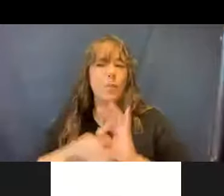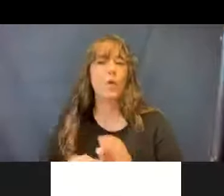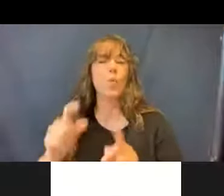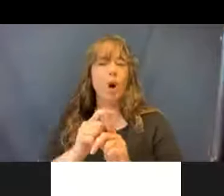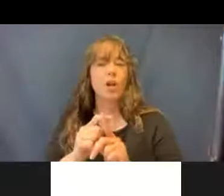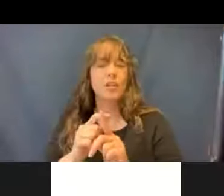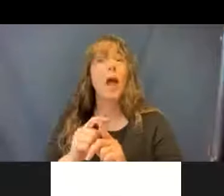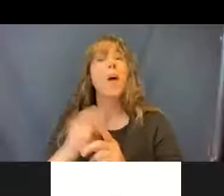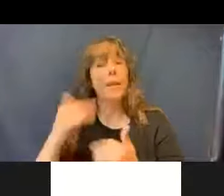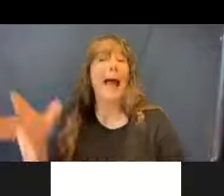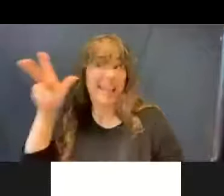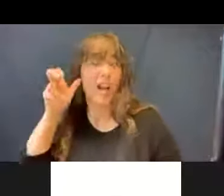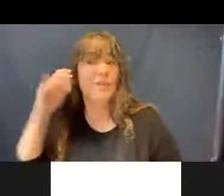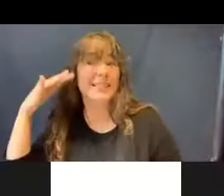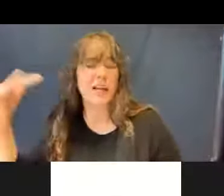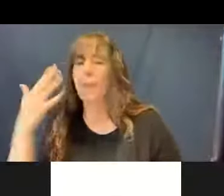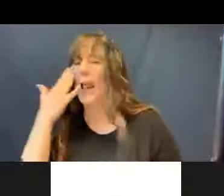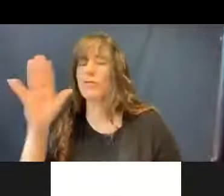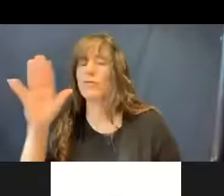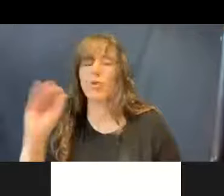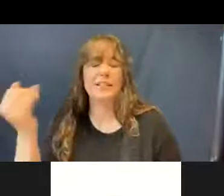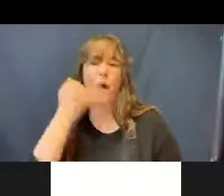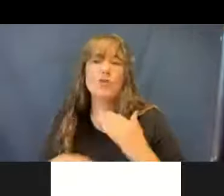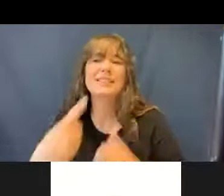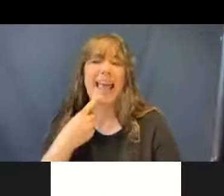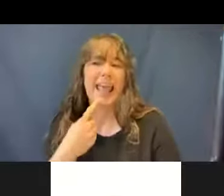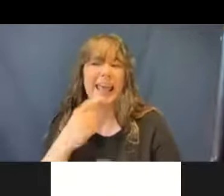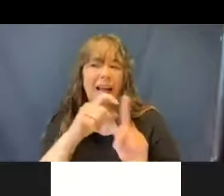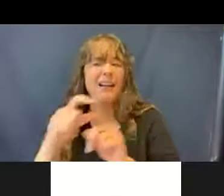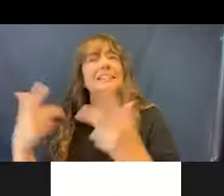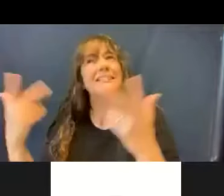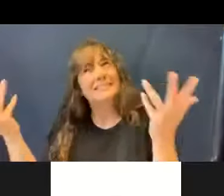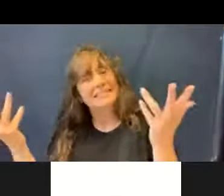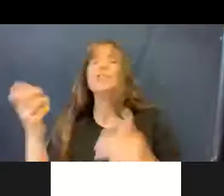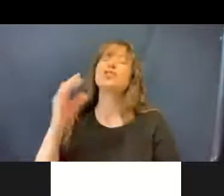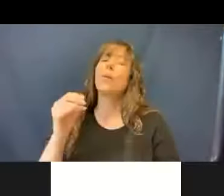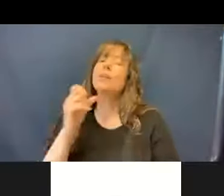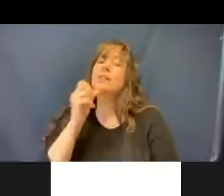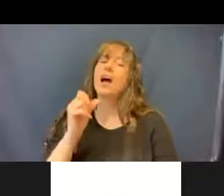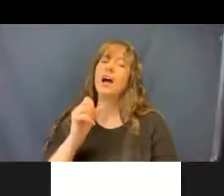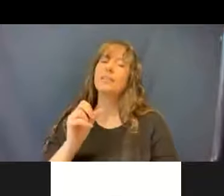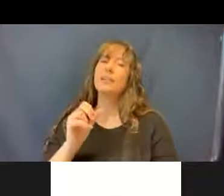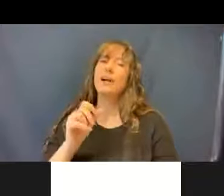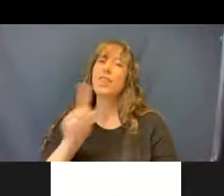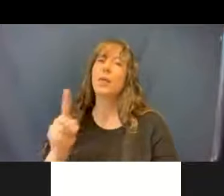you. I don't know what you're saying. So it's not a very well known disability, which is